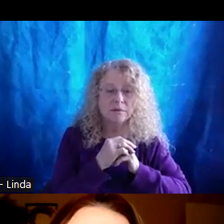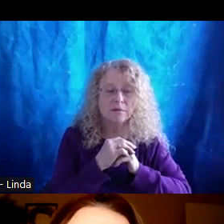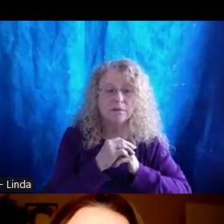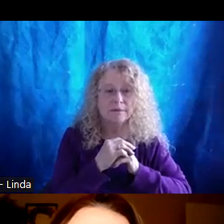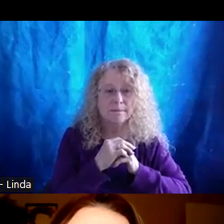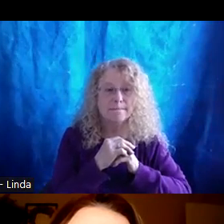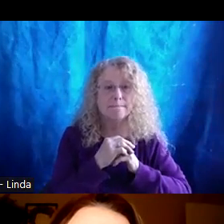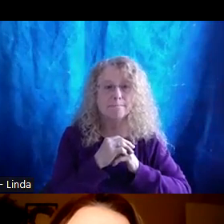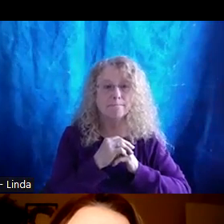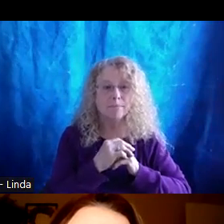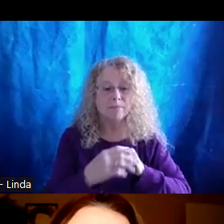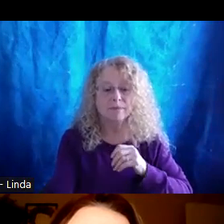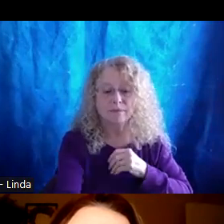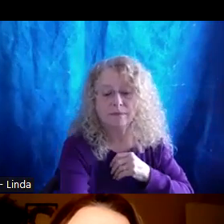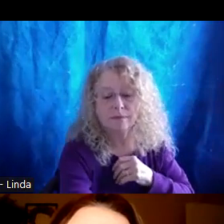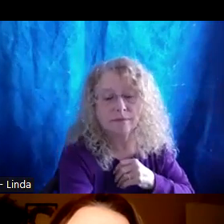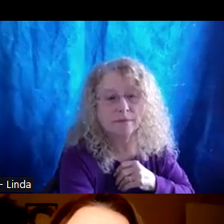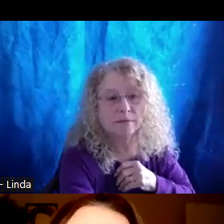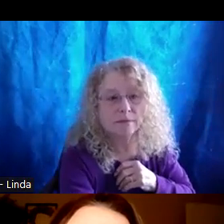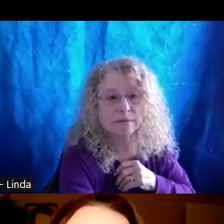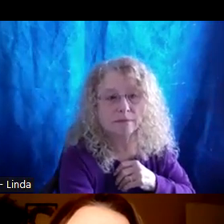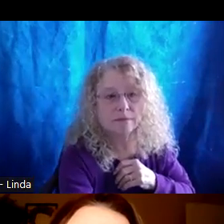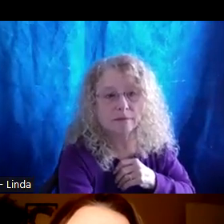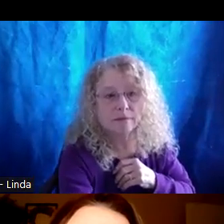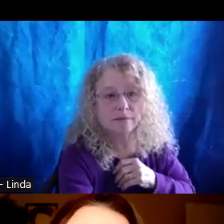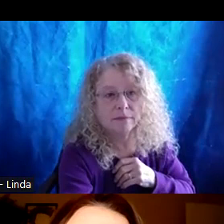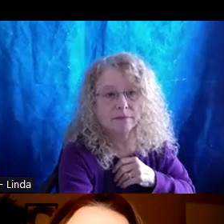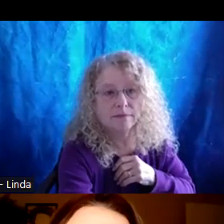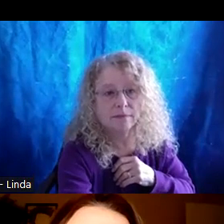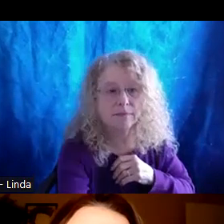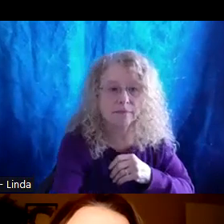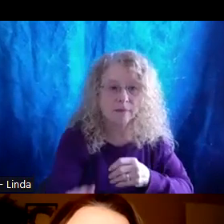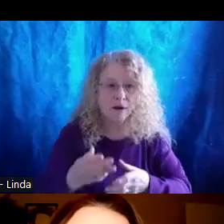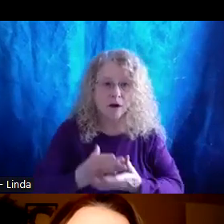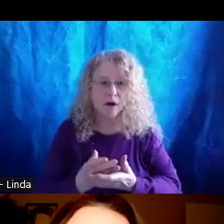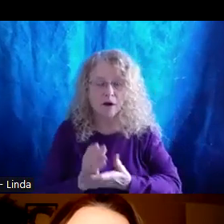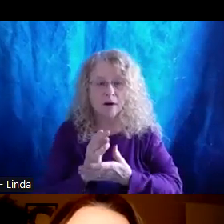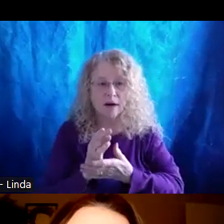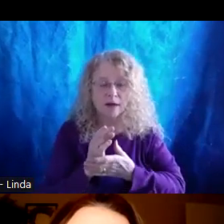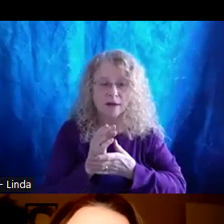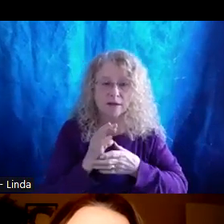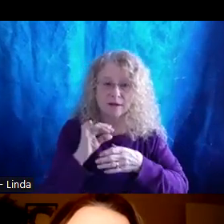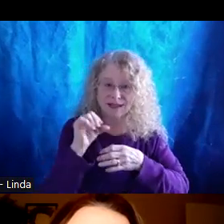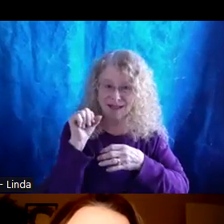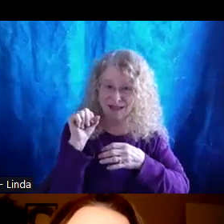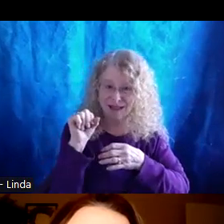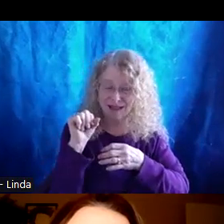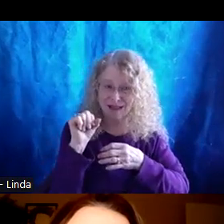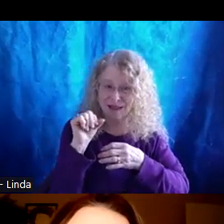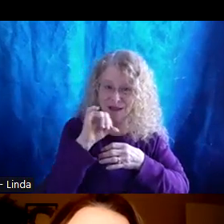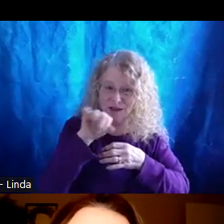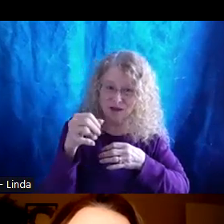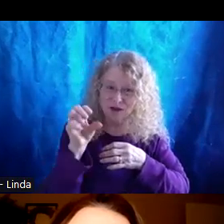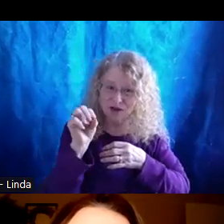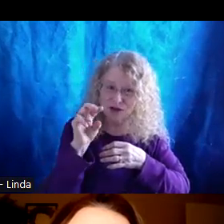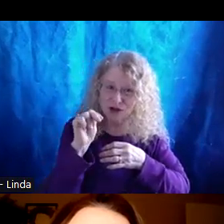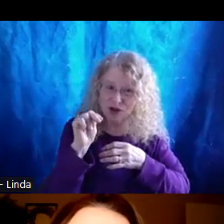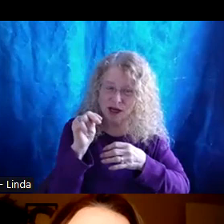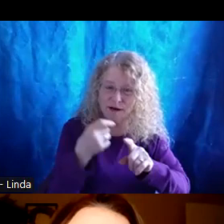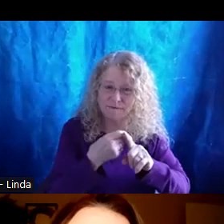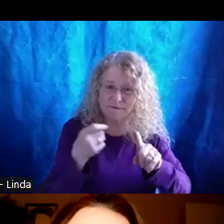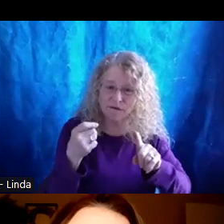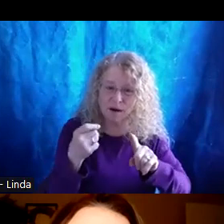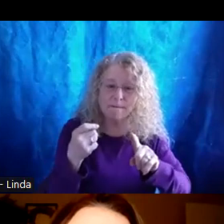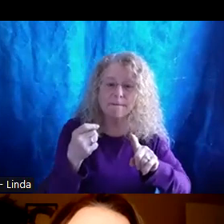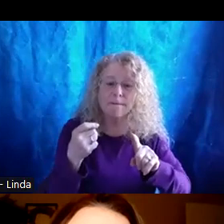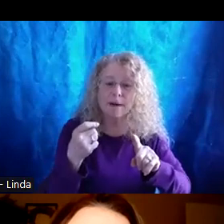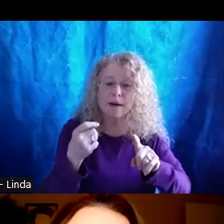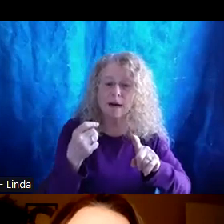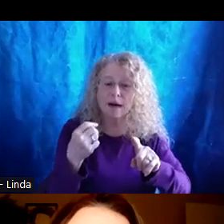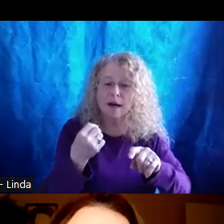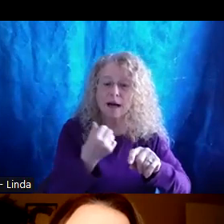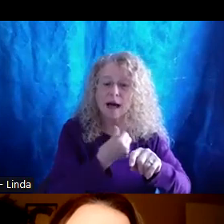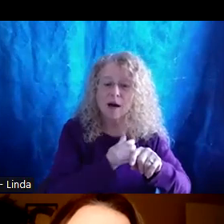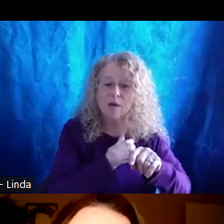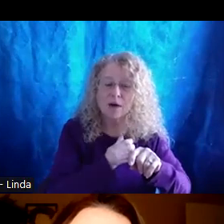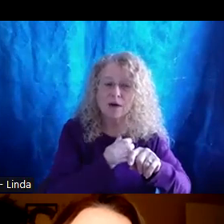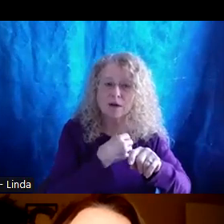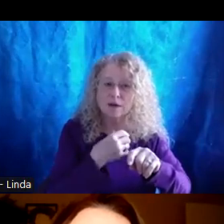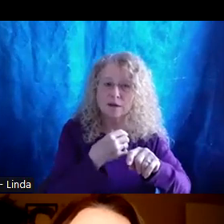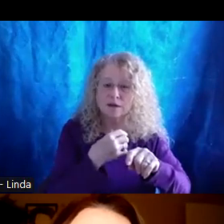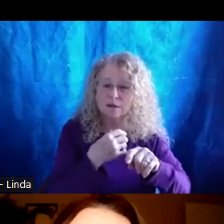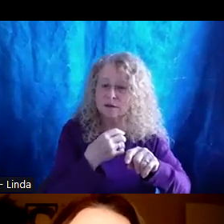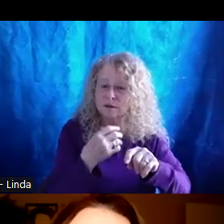ALL RIGHT. IS JEN FROM OUR DELC PROGRAM, WE ARE AHEAD OF SCHEDULE.